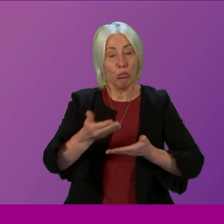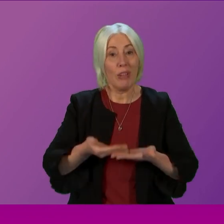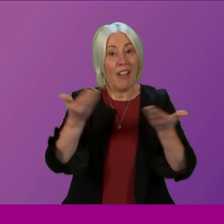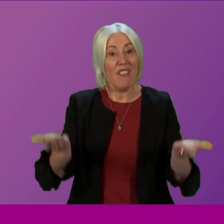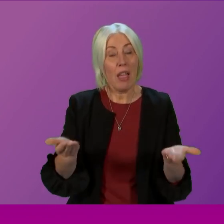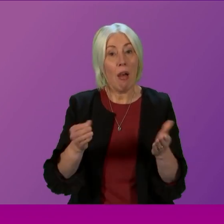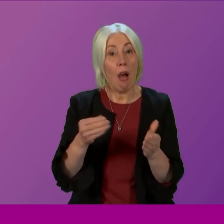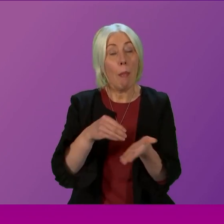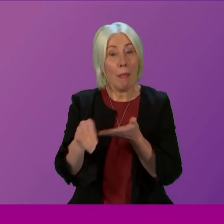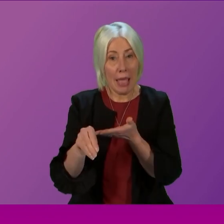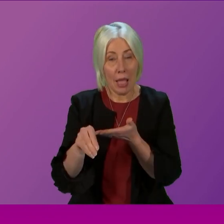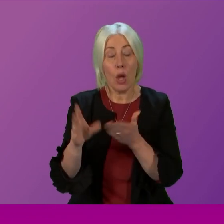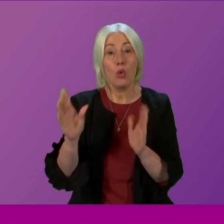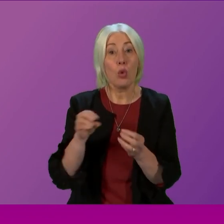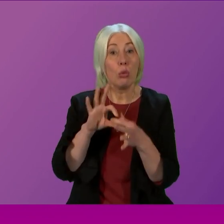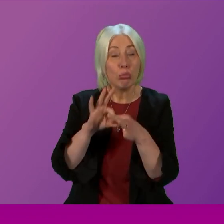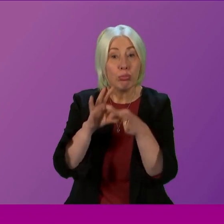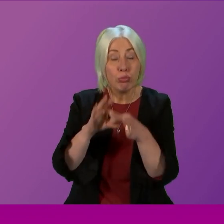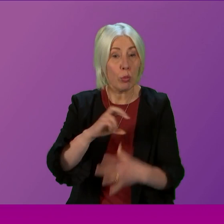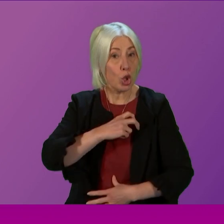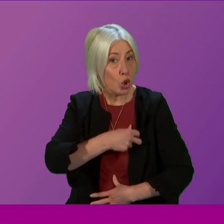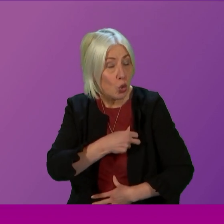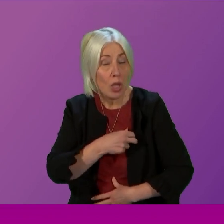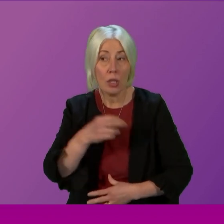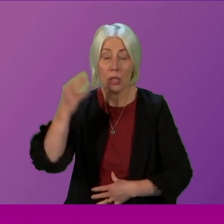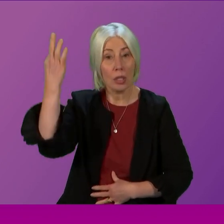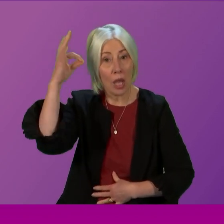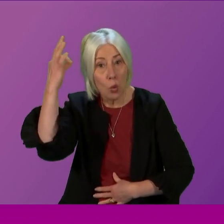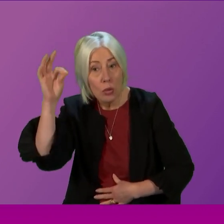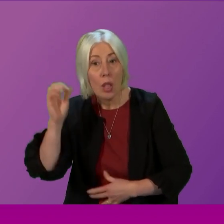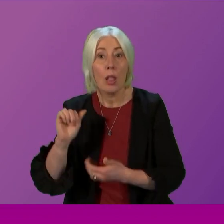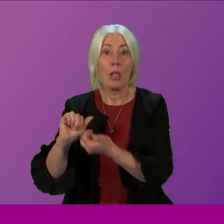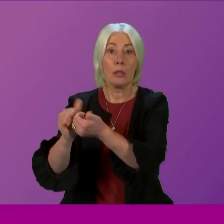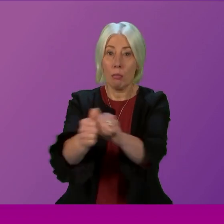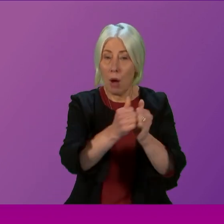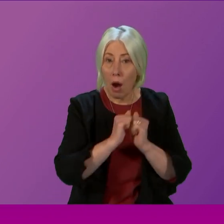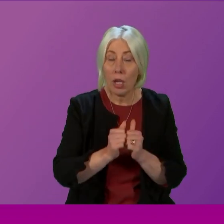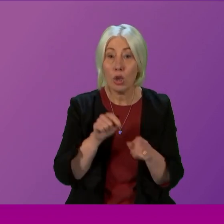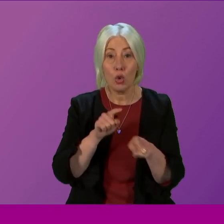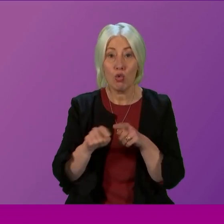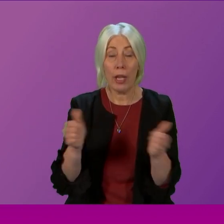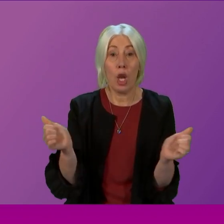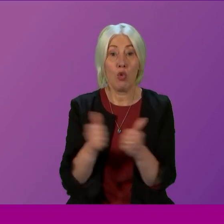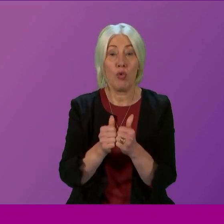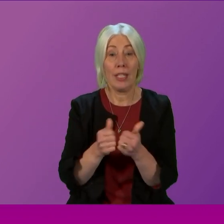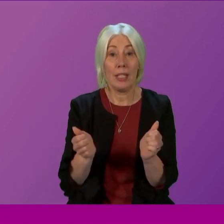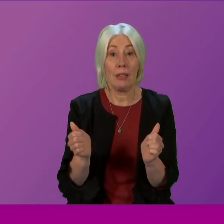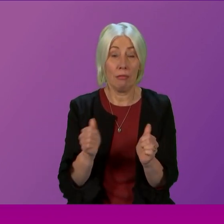we continue to work closely with trade unions and local government partners to reach a deal that is fair and affordable.